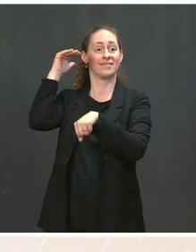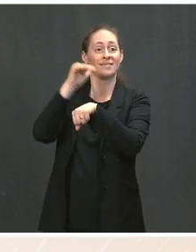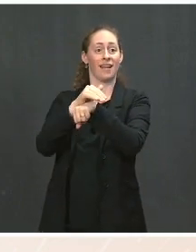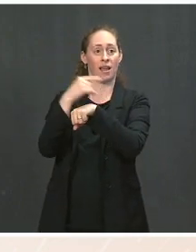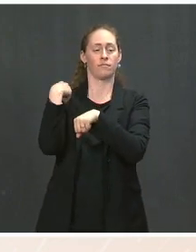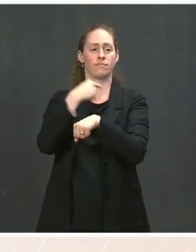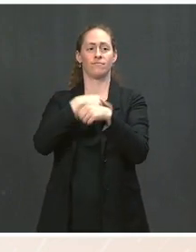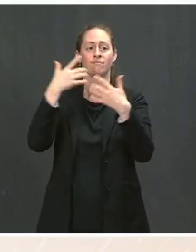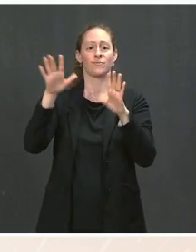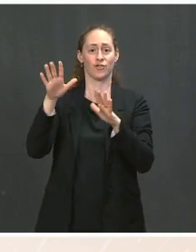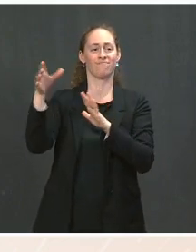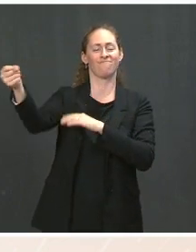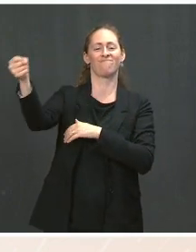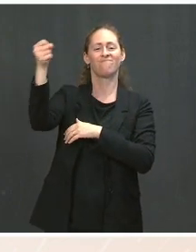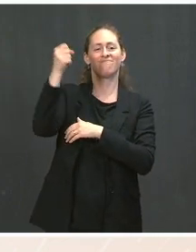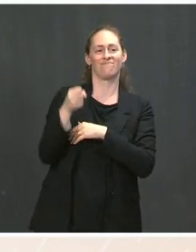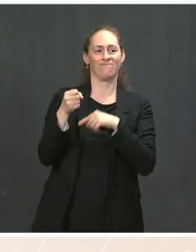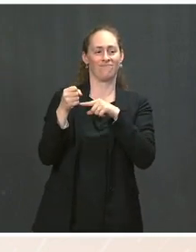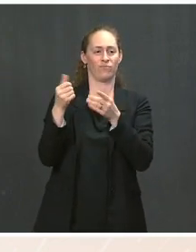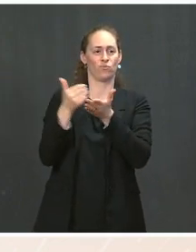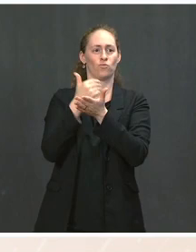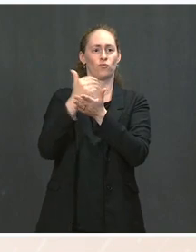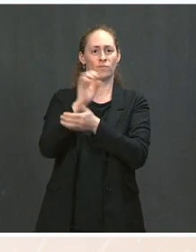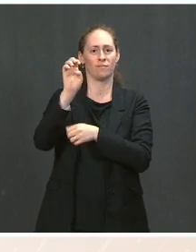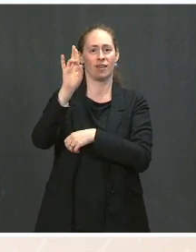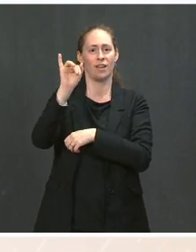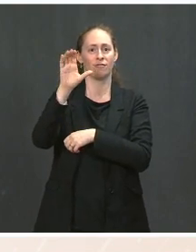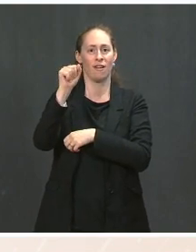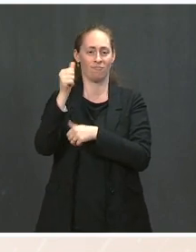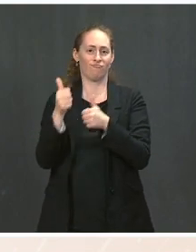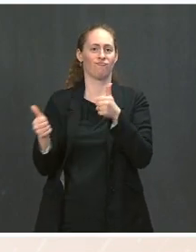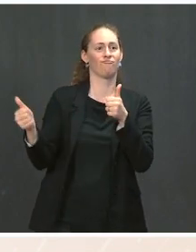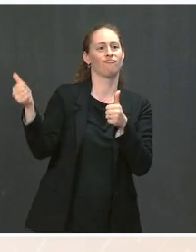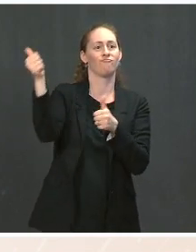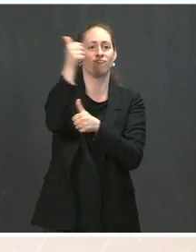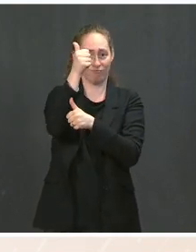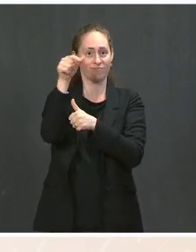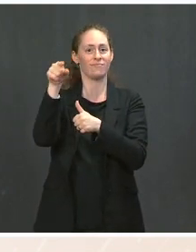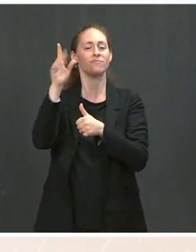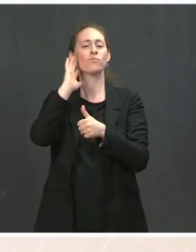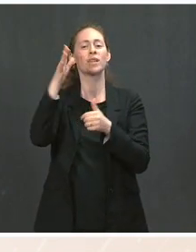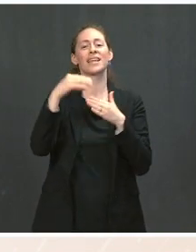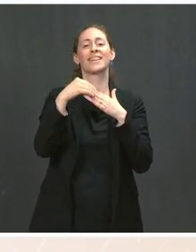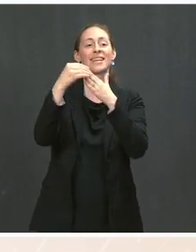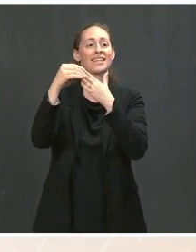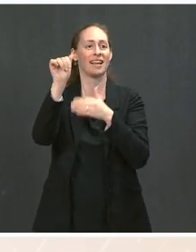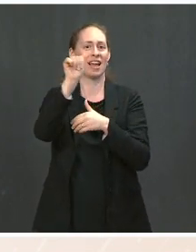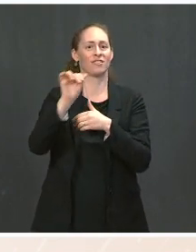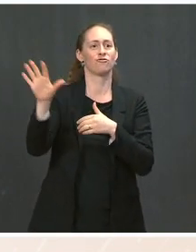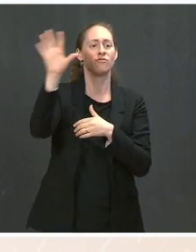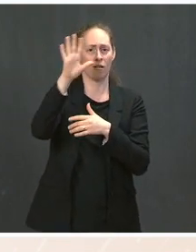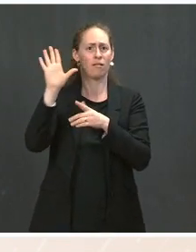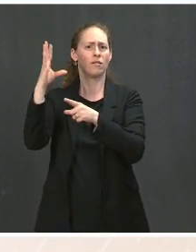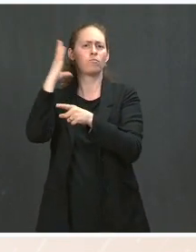and Asian American and Pacific Islander Senior Liaison. She will bring her experience and expertise to the Biden-Harris administration,